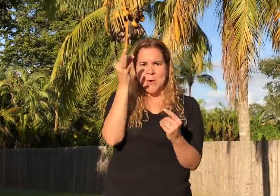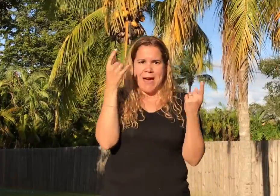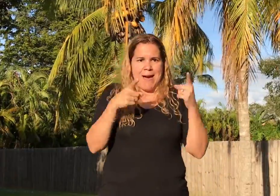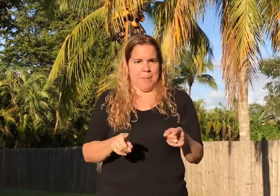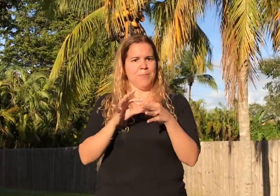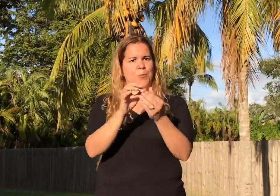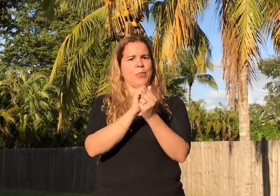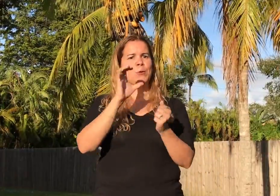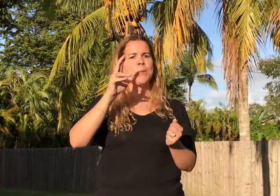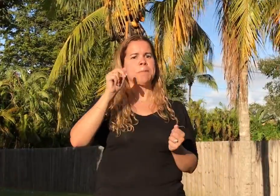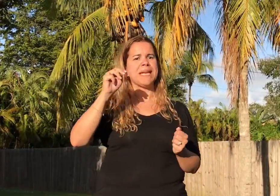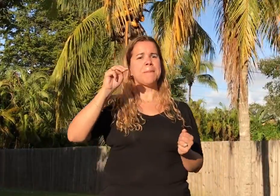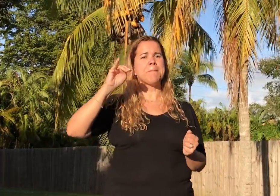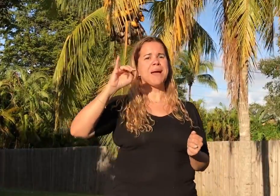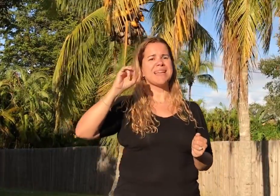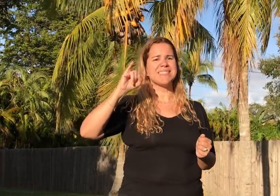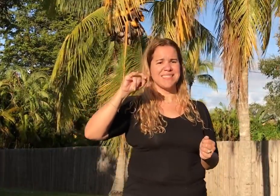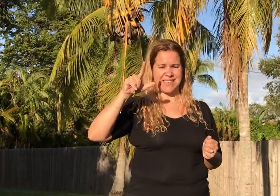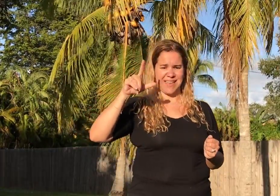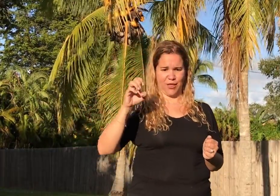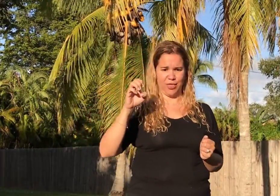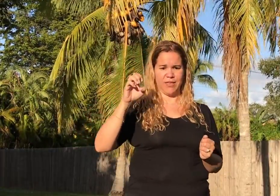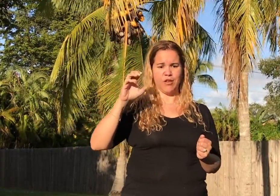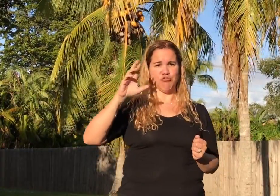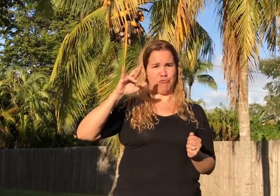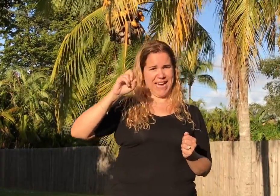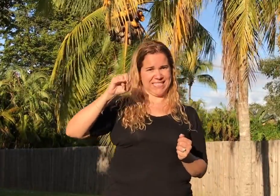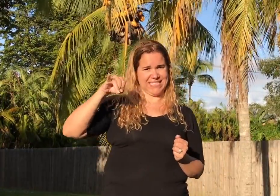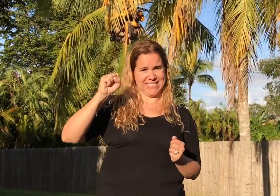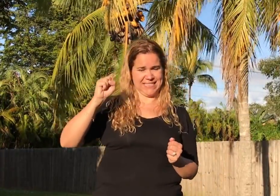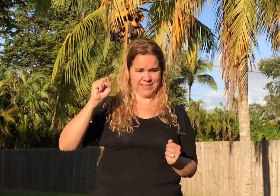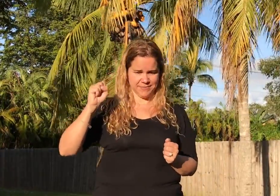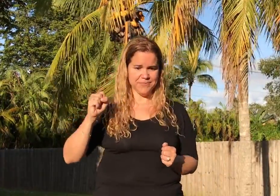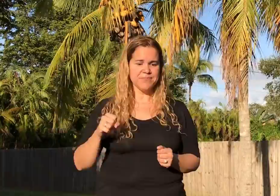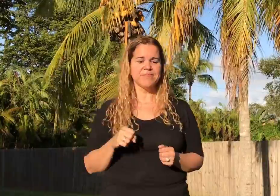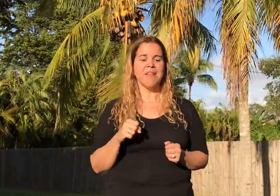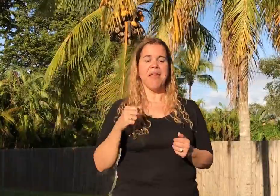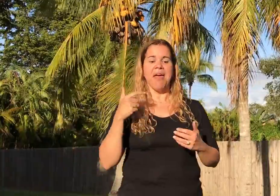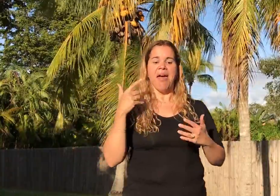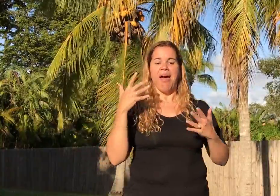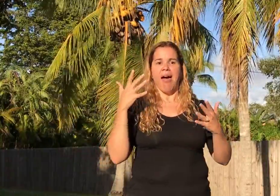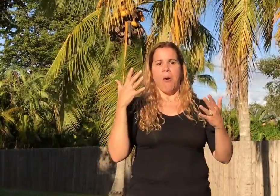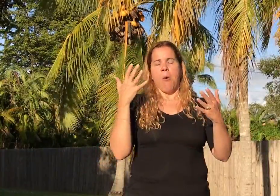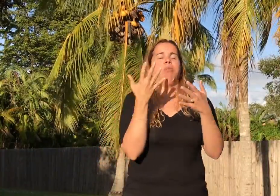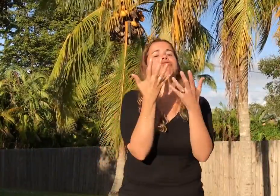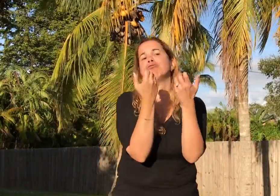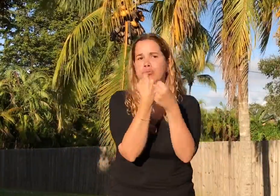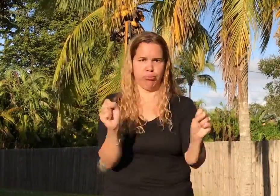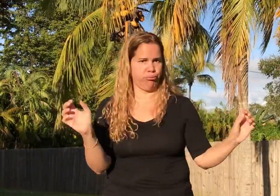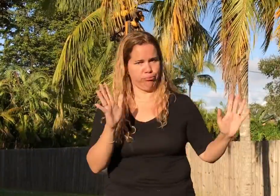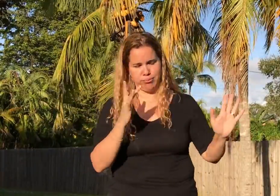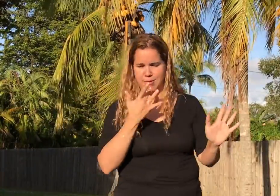. In 1962, the world nearly came to the brink of nuclear holocaust due to the Cuban missile crisis, which was avoided in the very last moment.